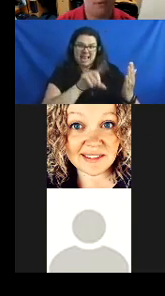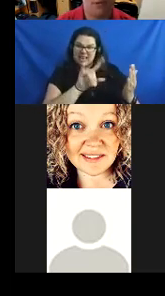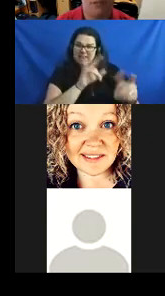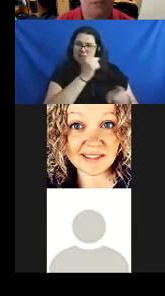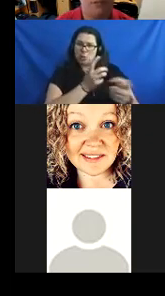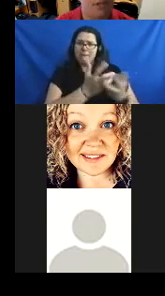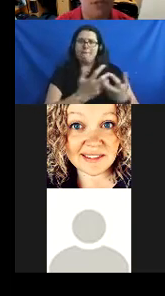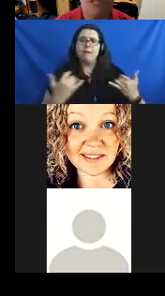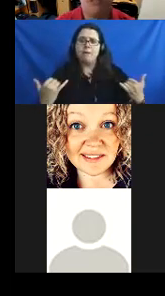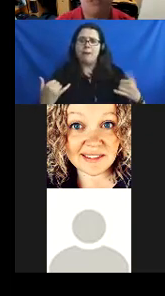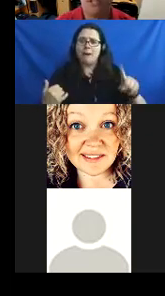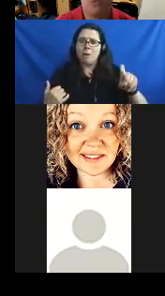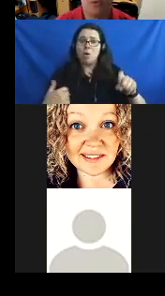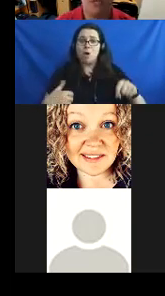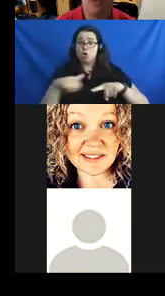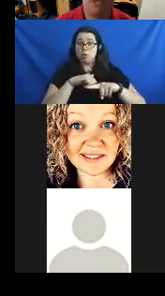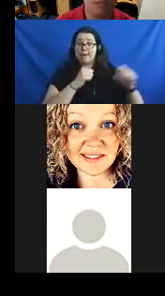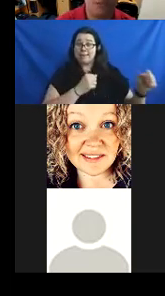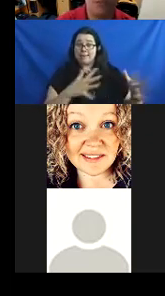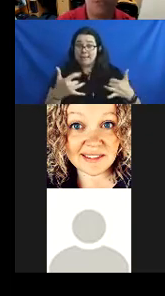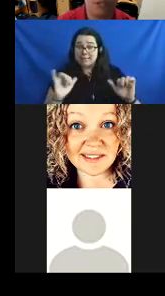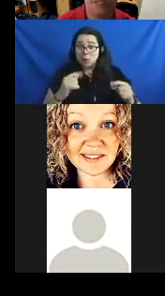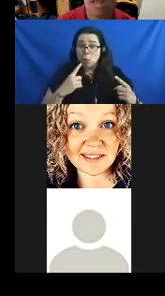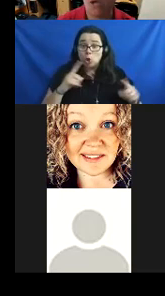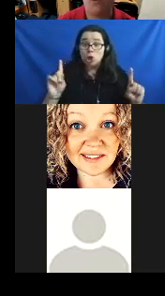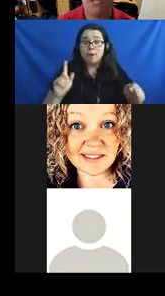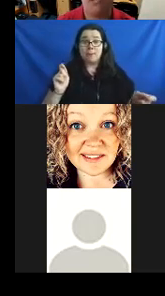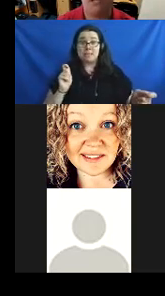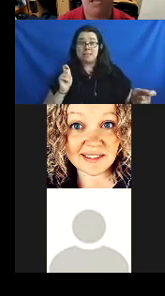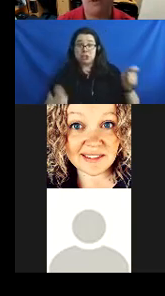TRAINING STRATEGIES WORKING, DO WE NEED TO ADJUST HOW WE